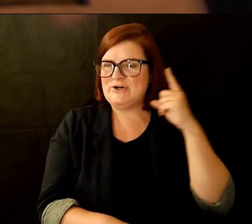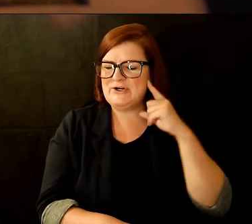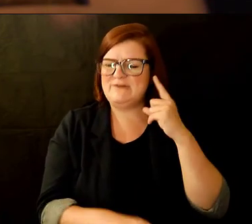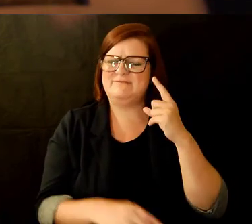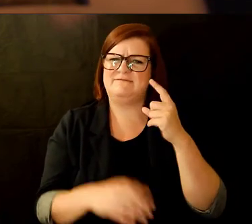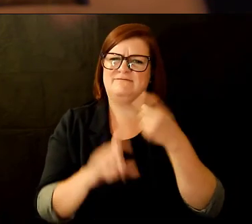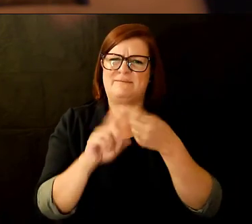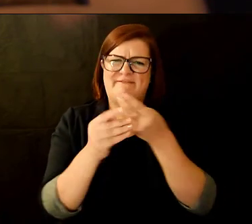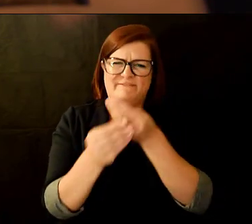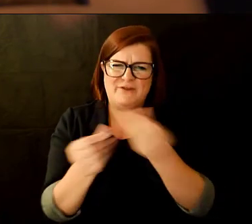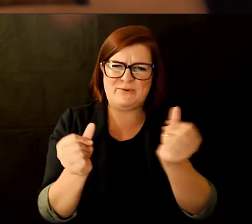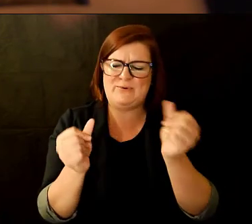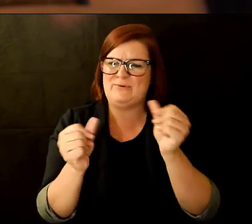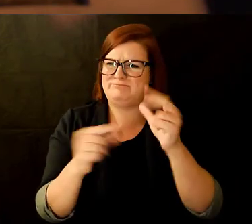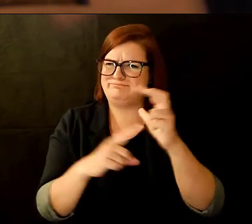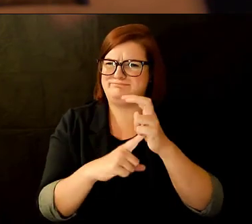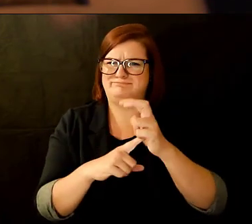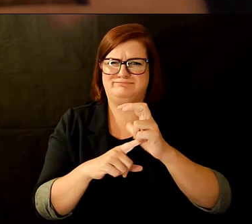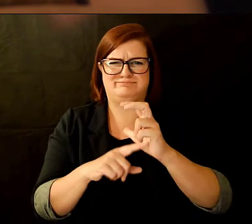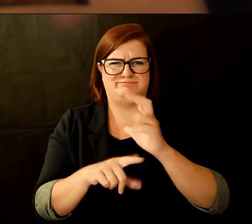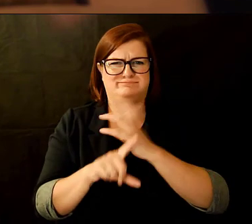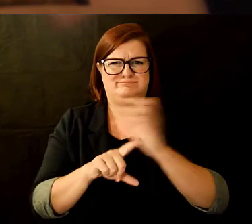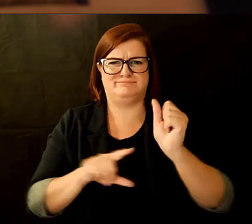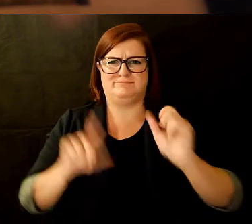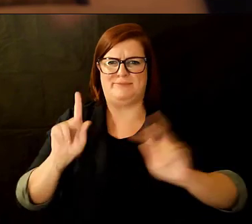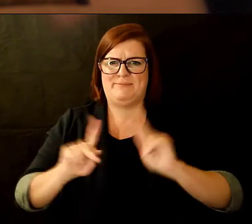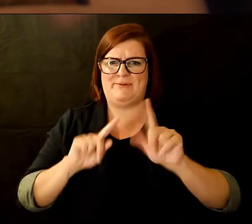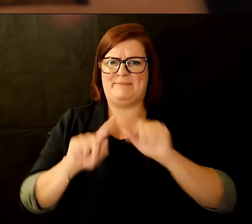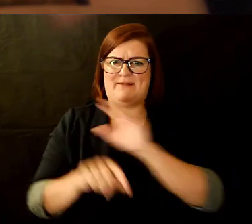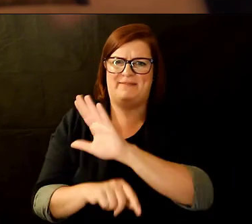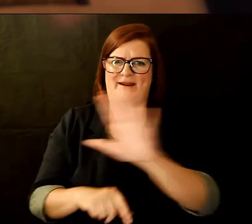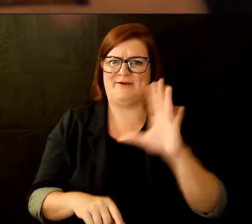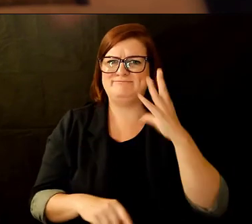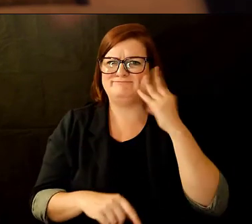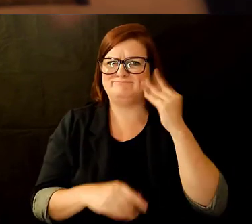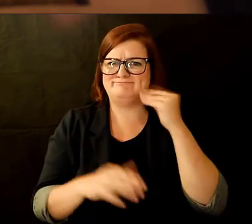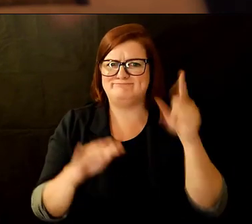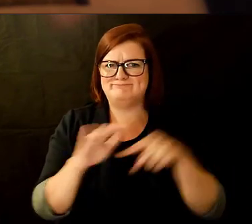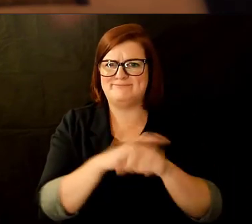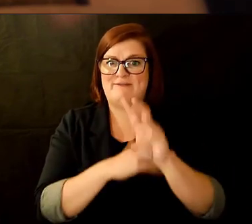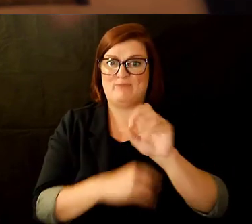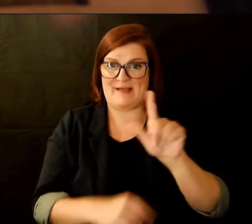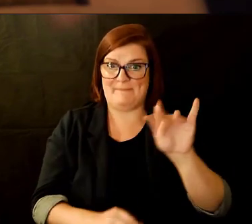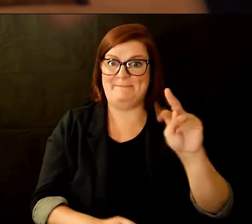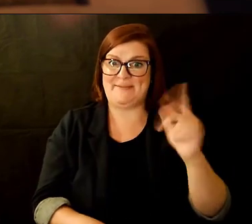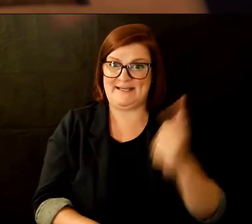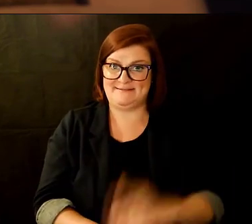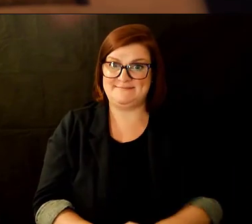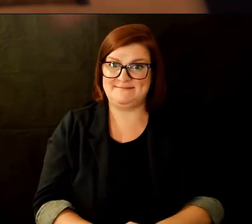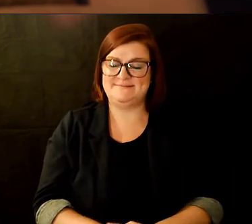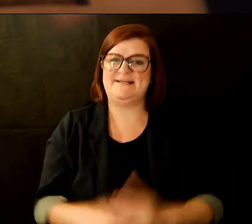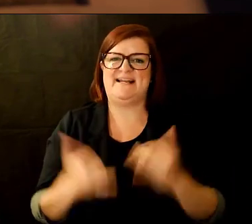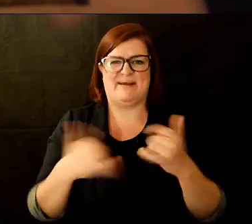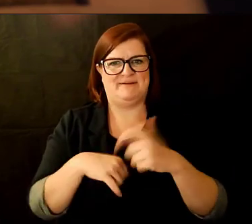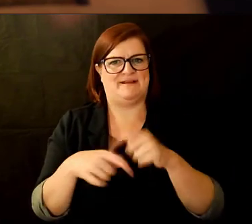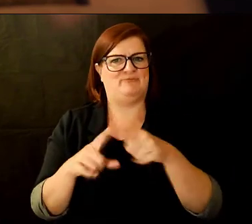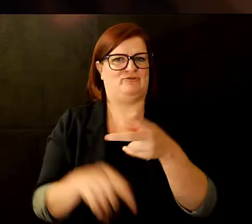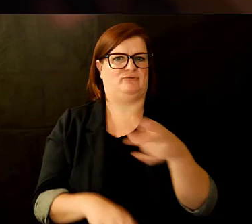about their journey with well-being. Now, it's time to transition to the breakout session part of our program.